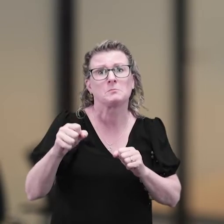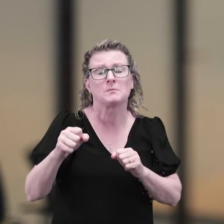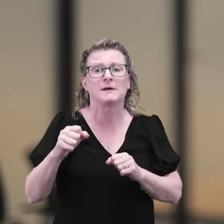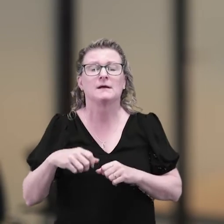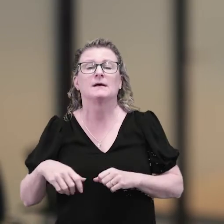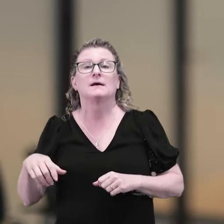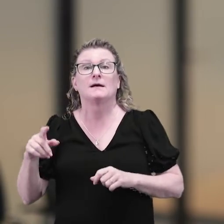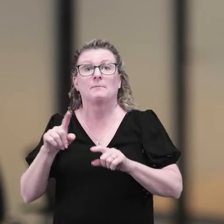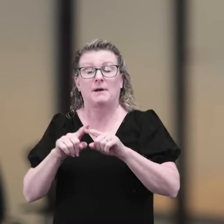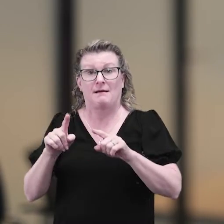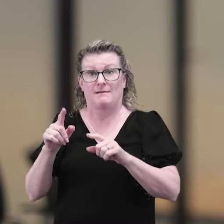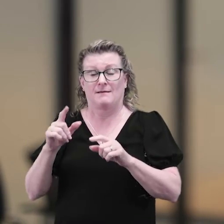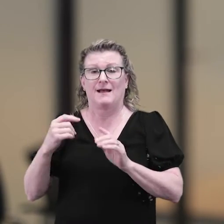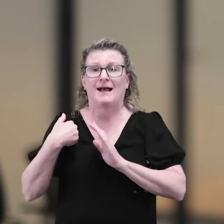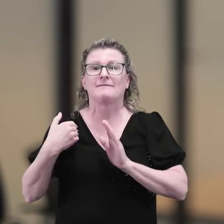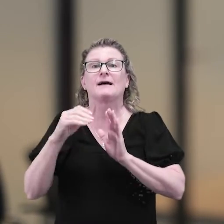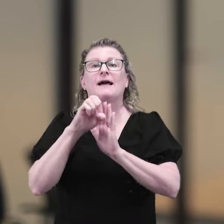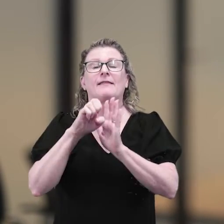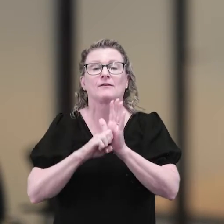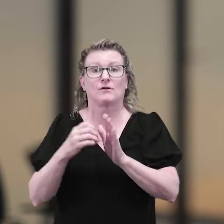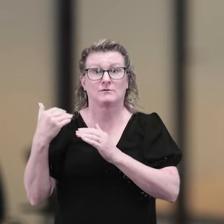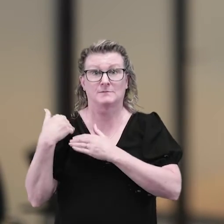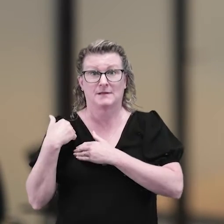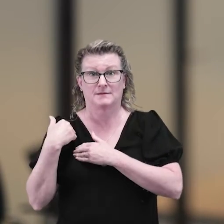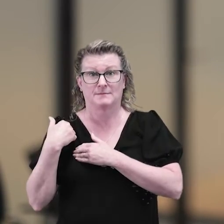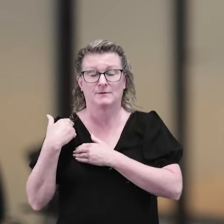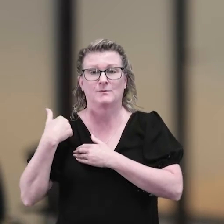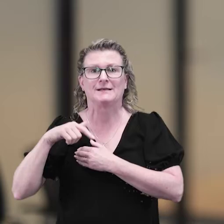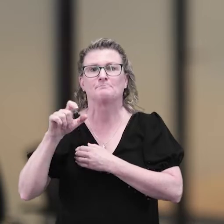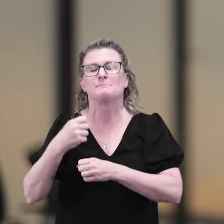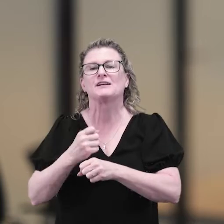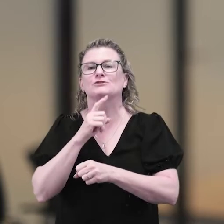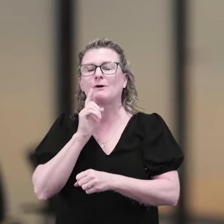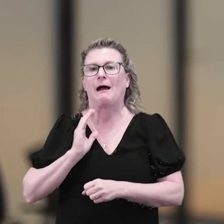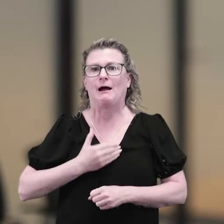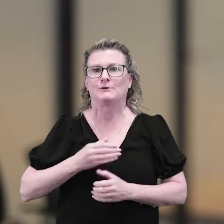and hard of hearing students, there is an ethical responsibility to make sure that our